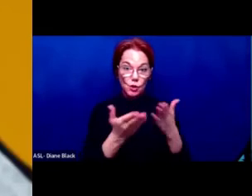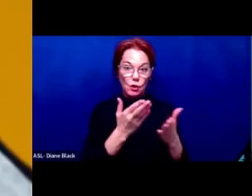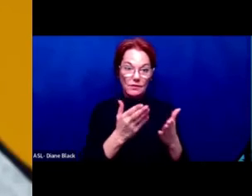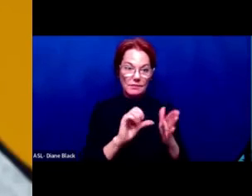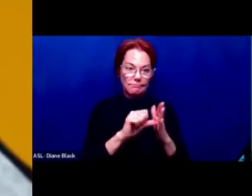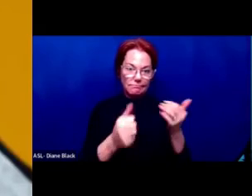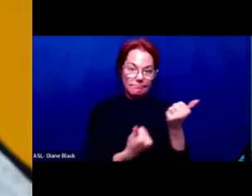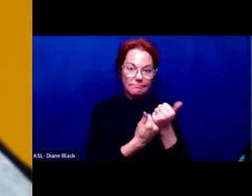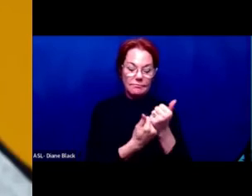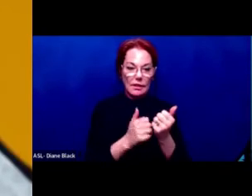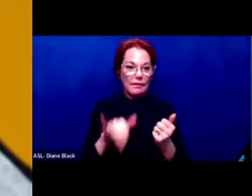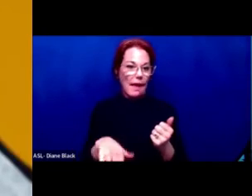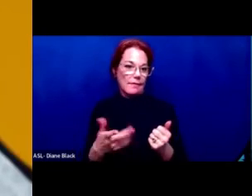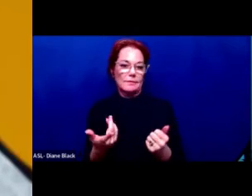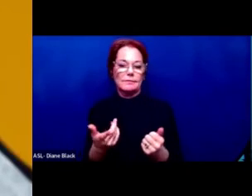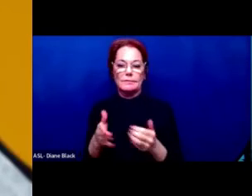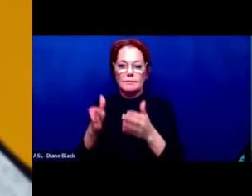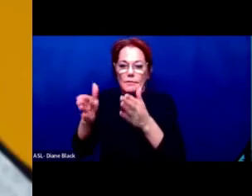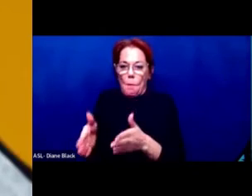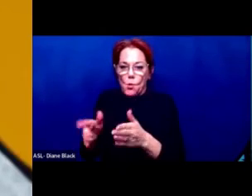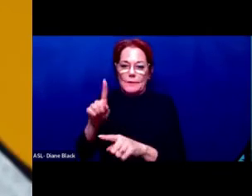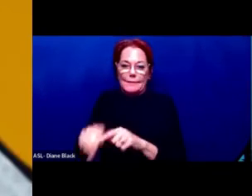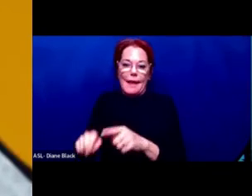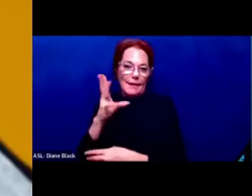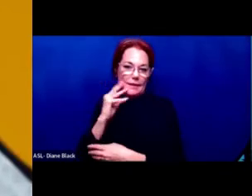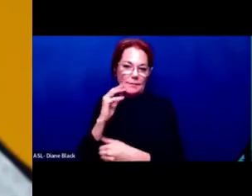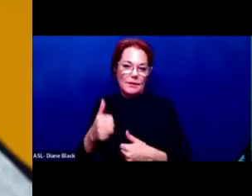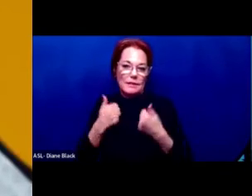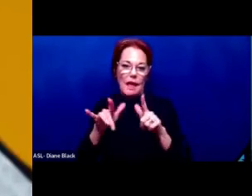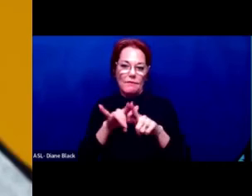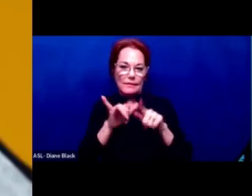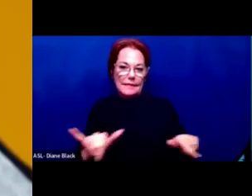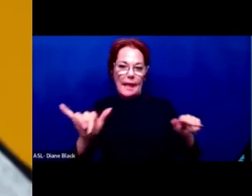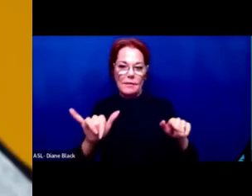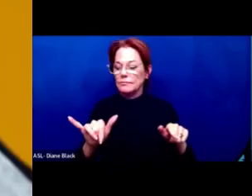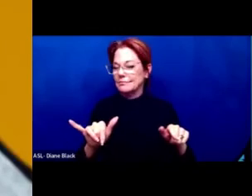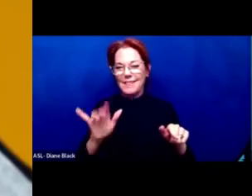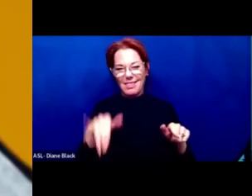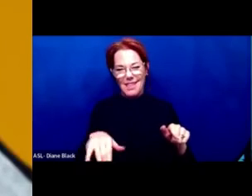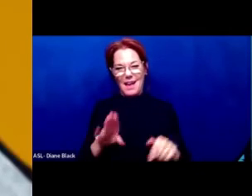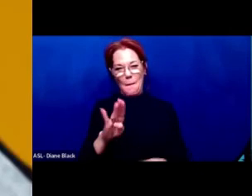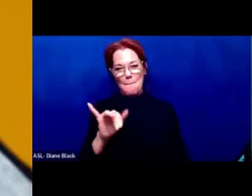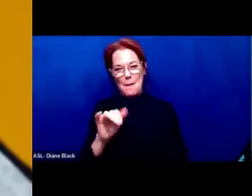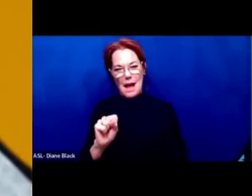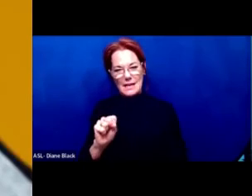life in the holistic way that the rest of us do. And we just have to combat that bias. And so that's one of the pieces that we